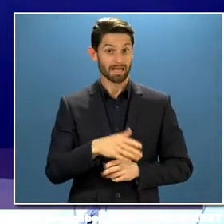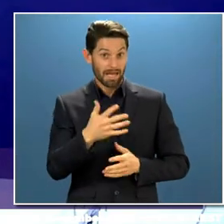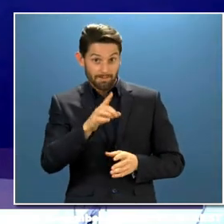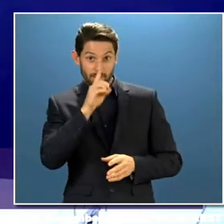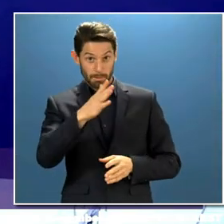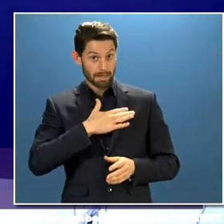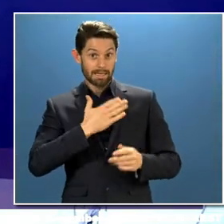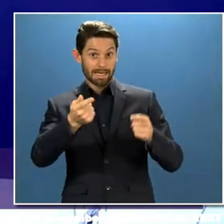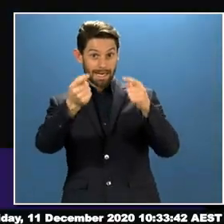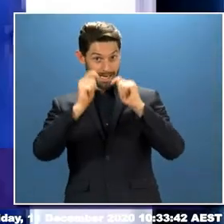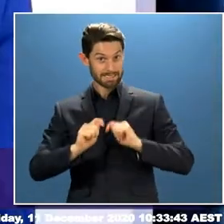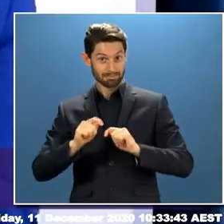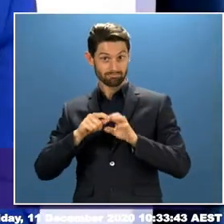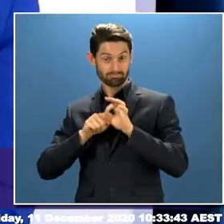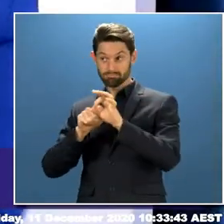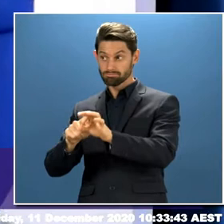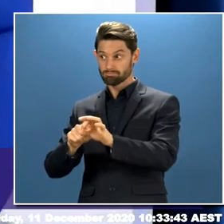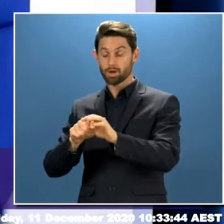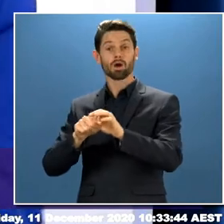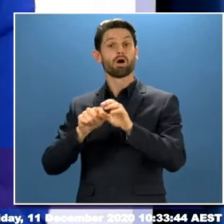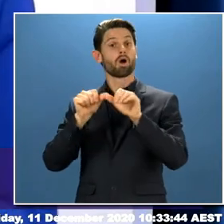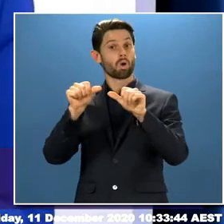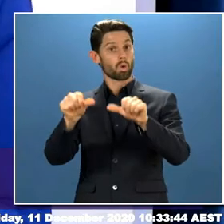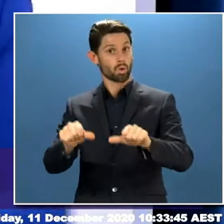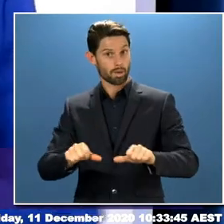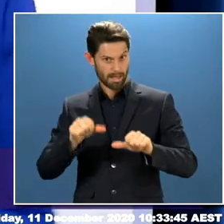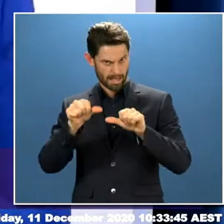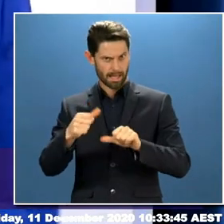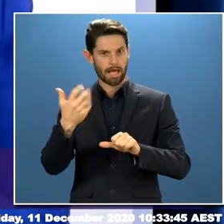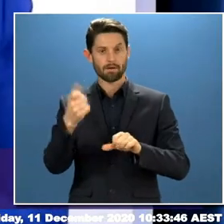In addition to the Commonwealth law, there are other laws that give remedies